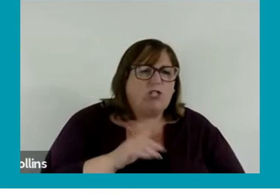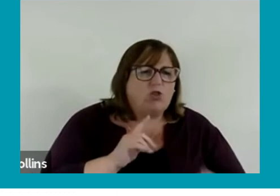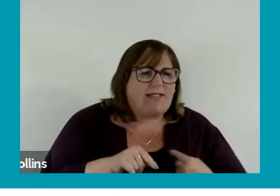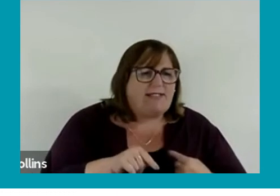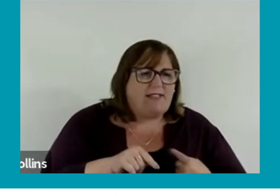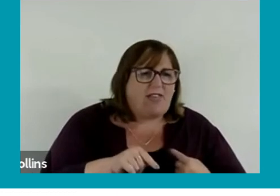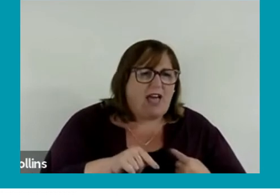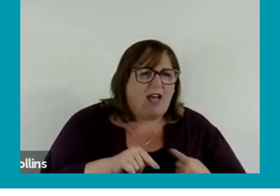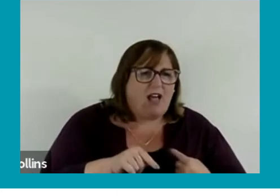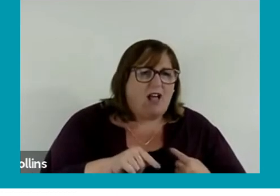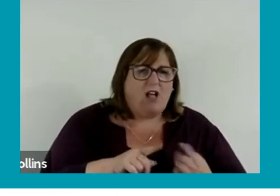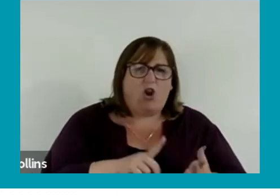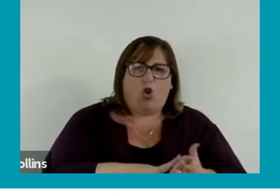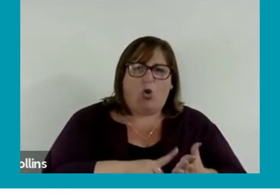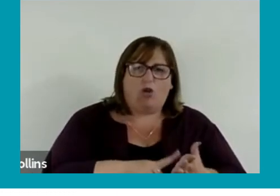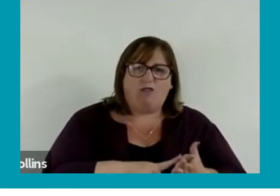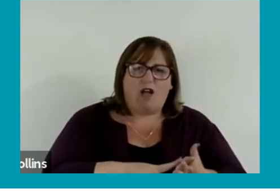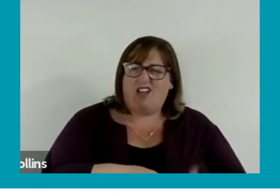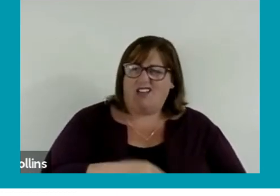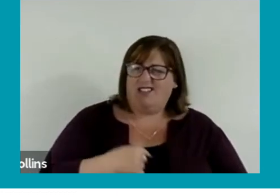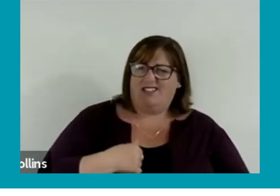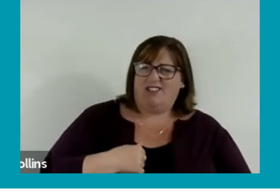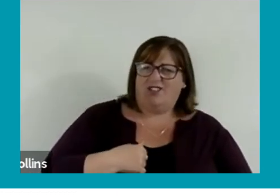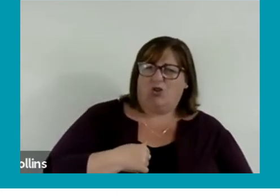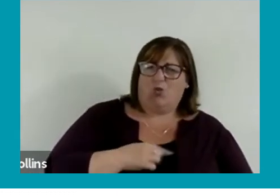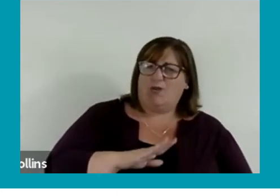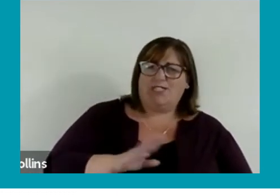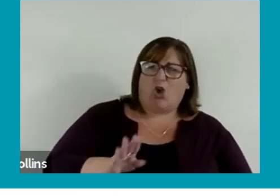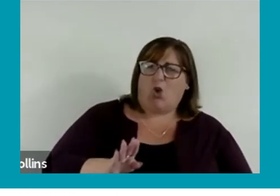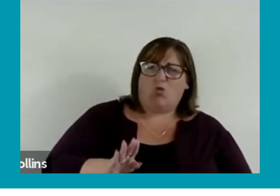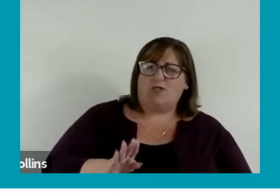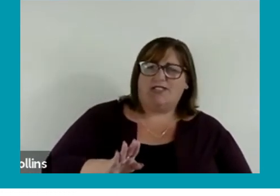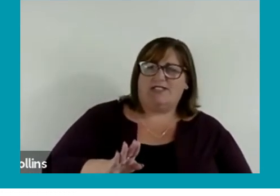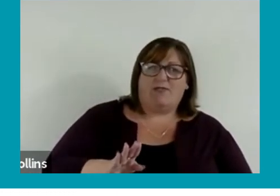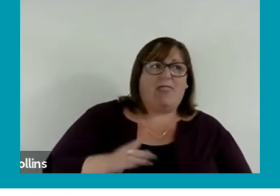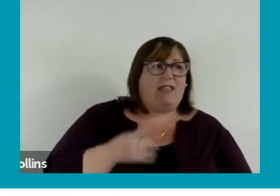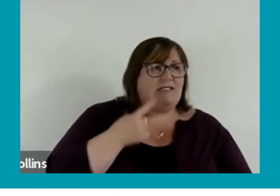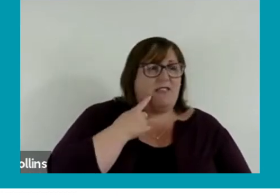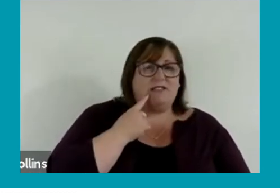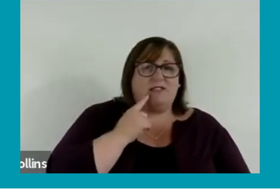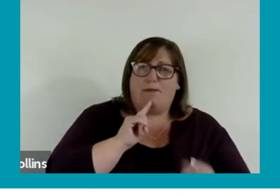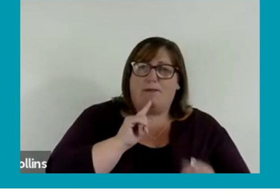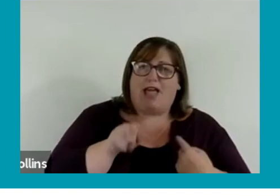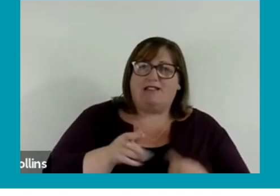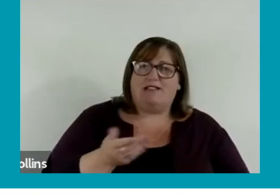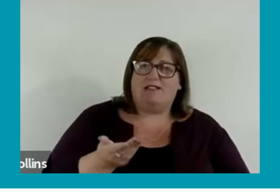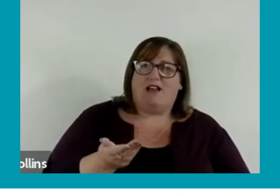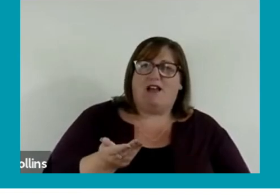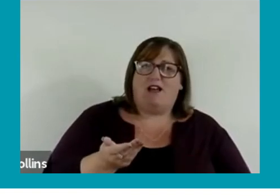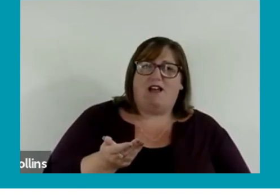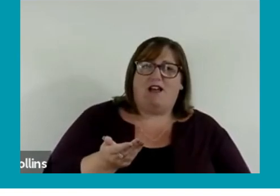we don't it's kind of my simple answer so uh hiring manager won't see that and our